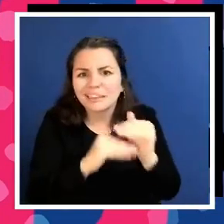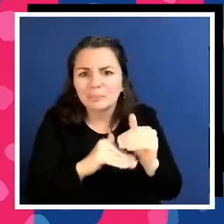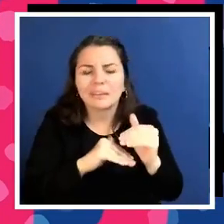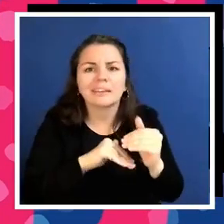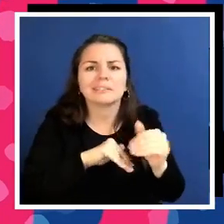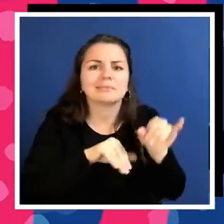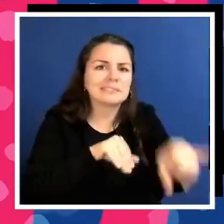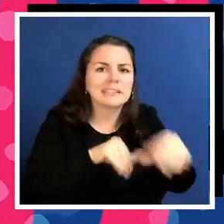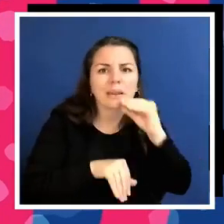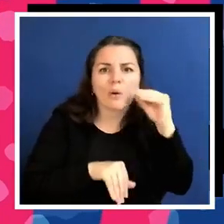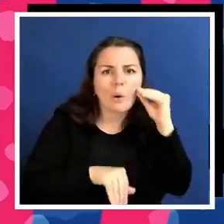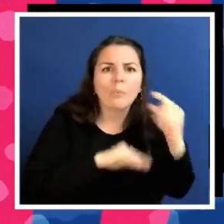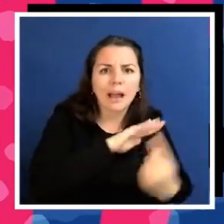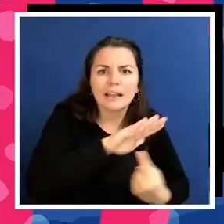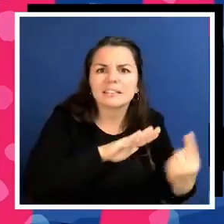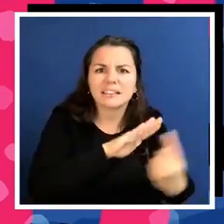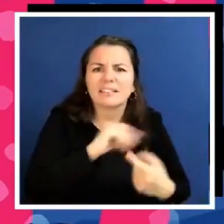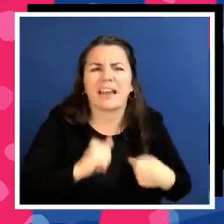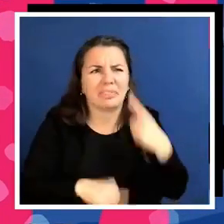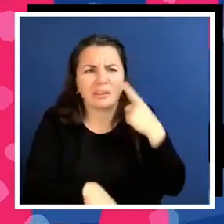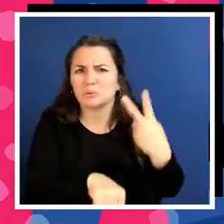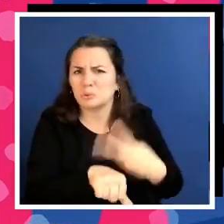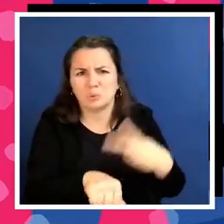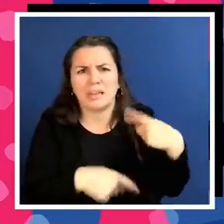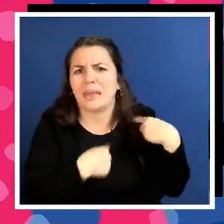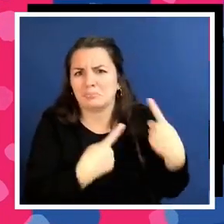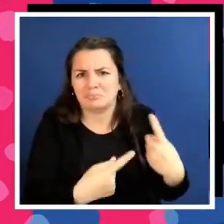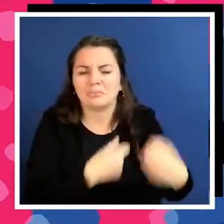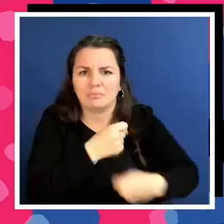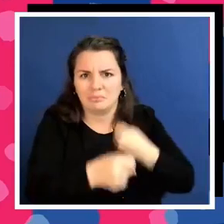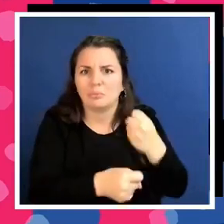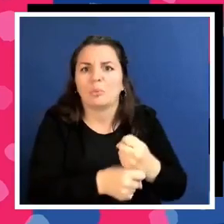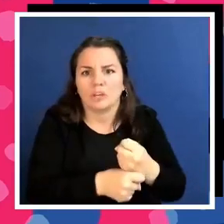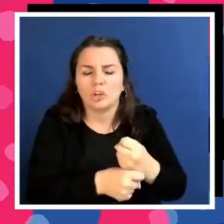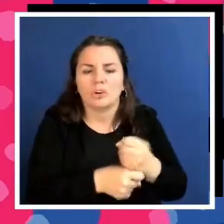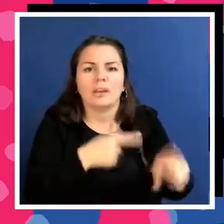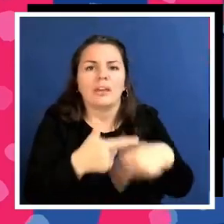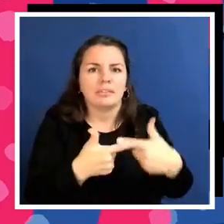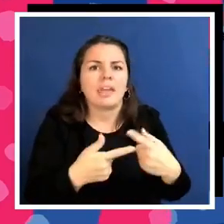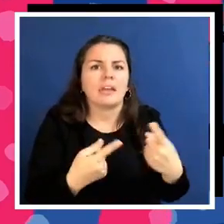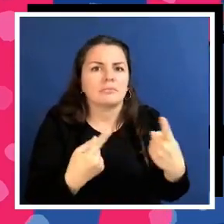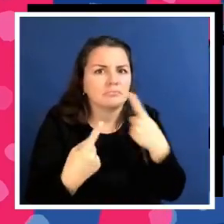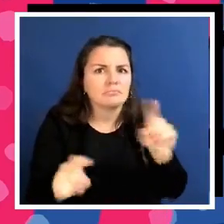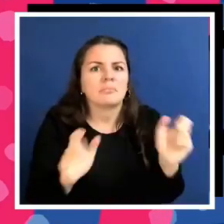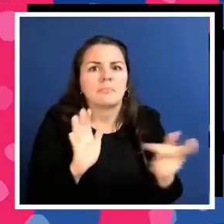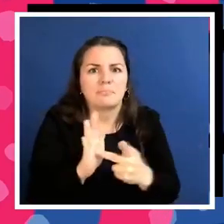THEIR SCHOOL TOOK A LOT OF